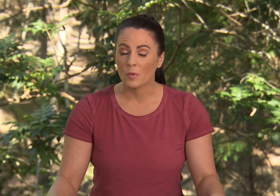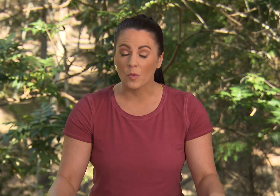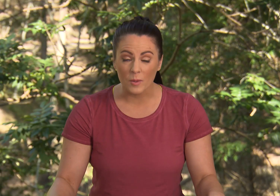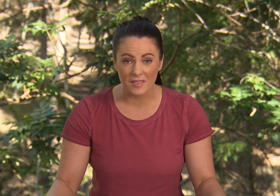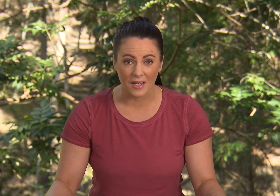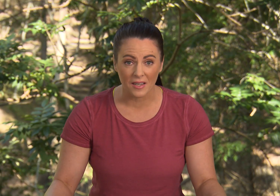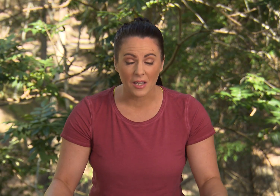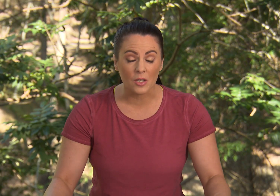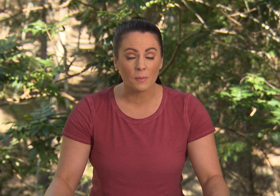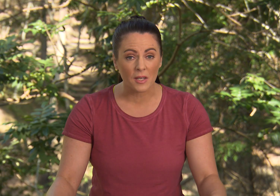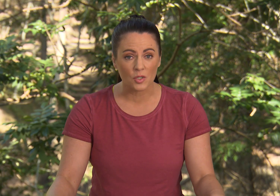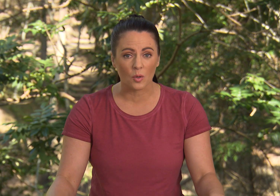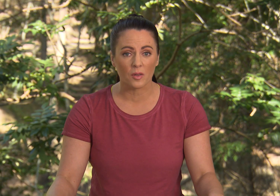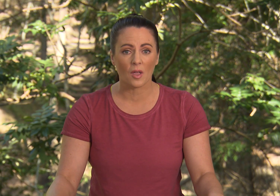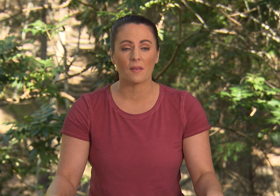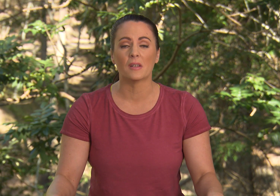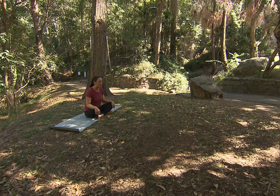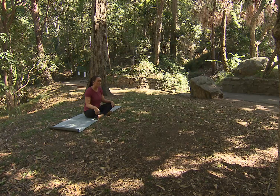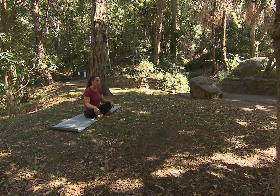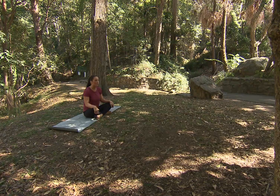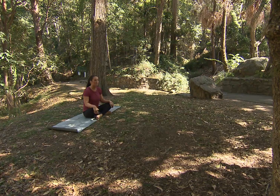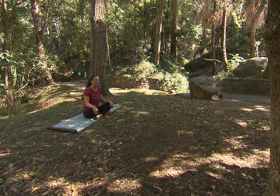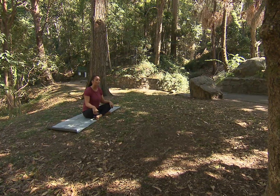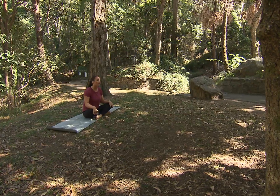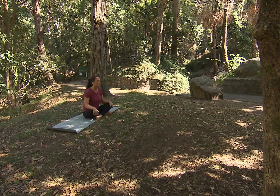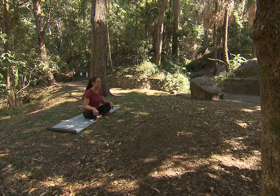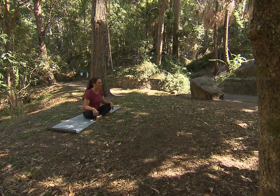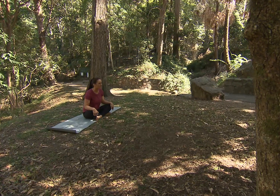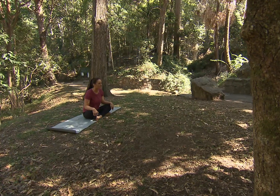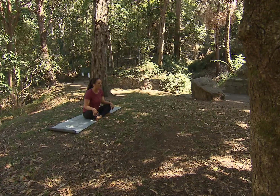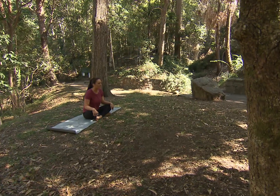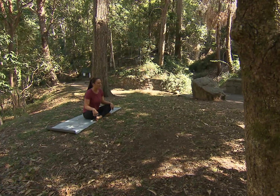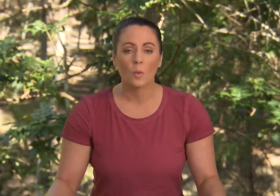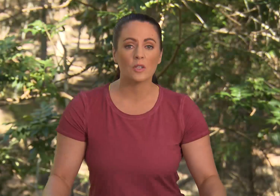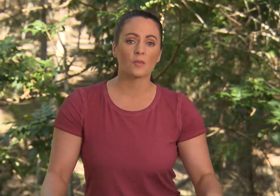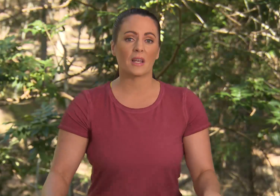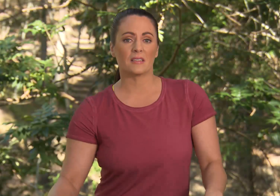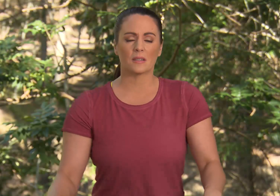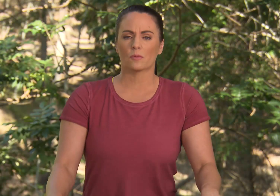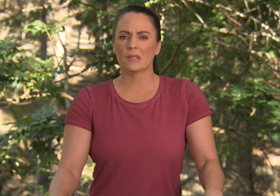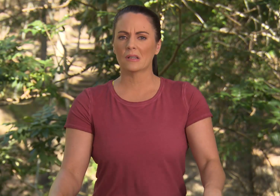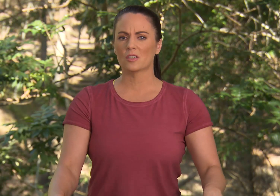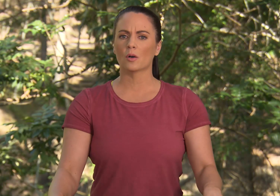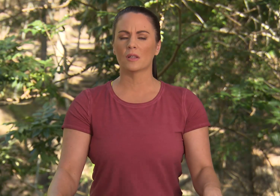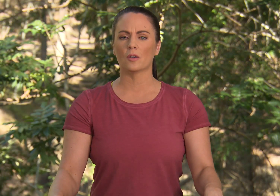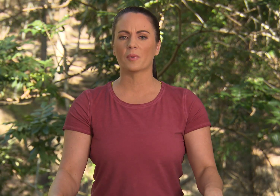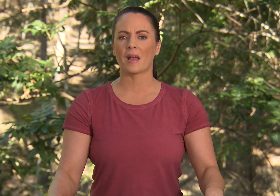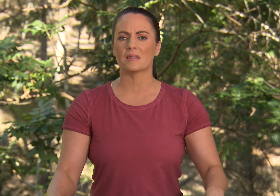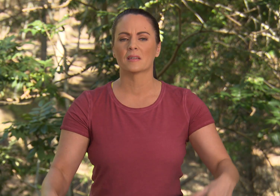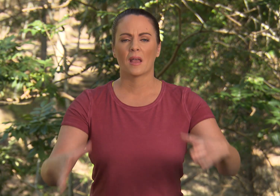Before we start, can you make sure that you have enough room around you to be safe? When you're ready, sit really tall in your place,